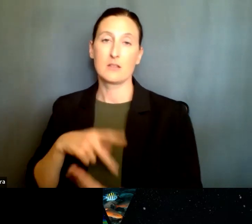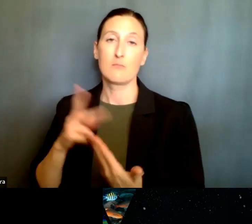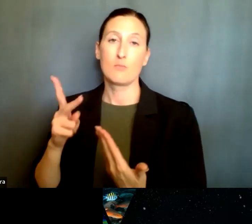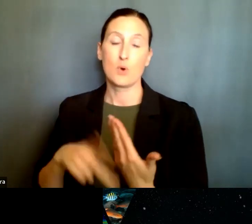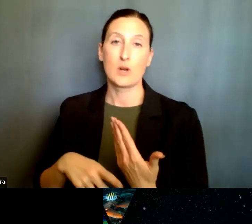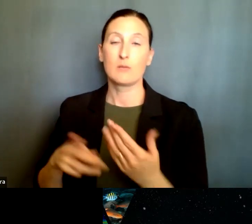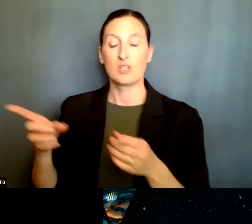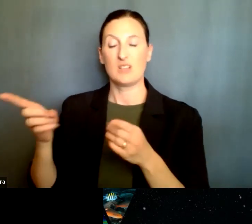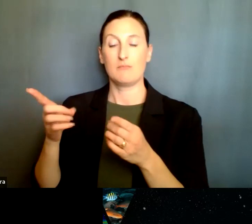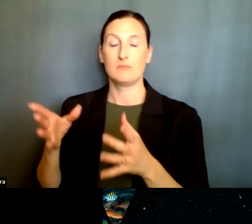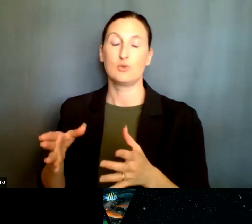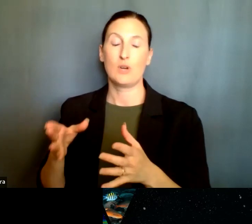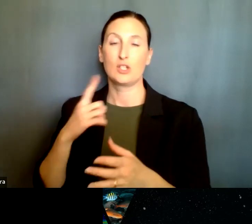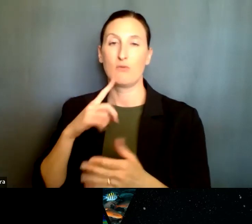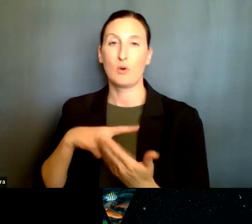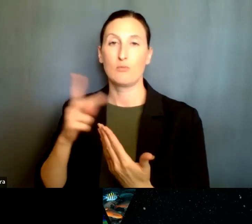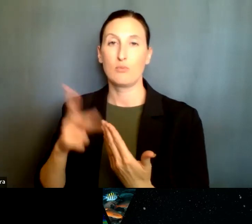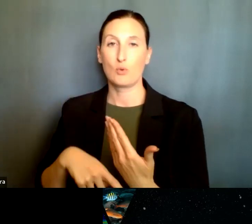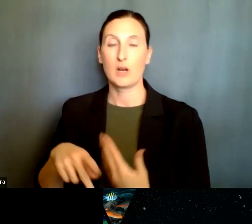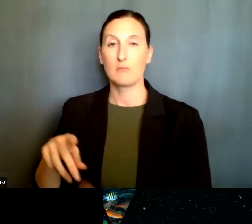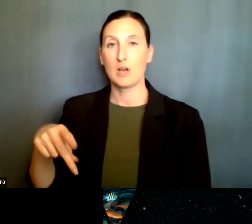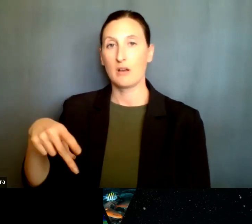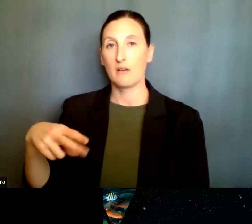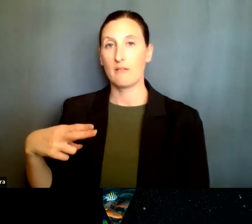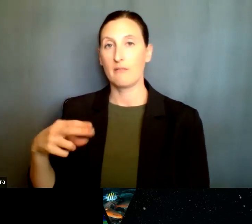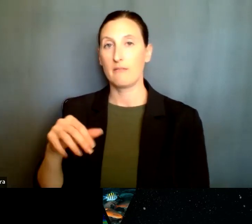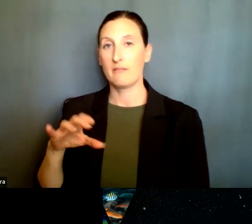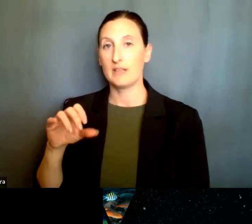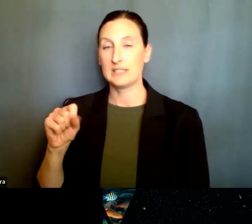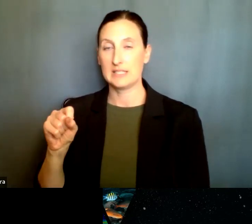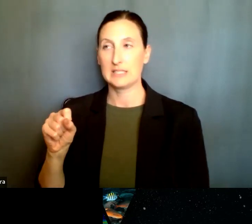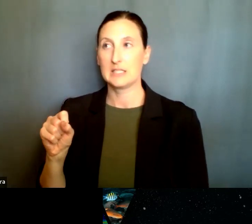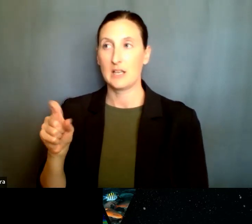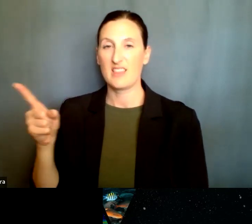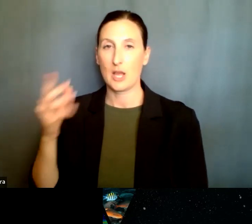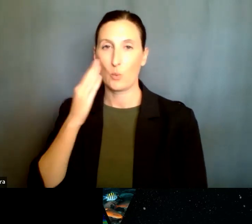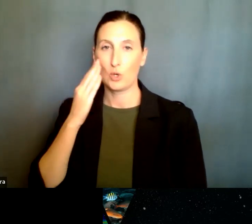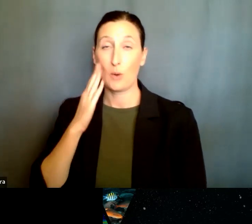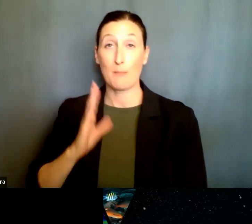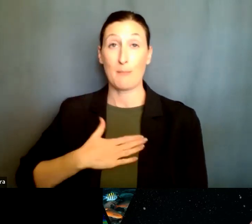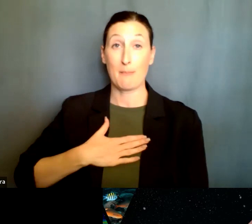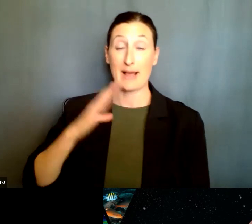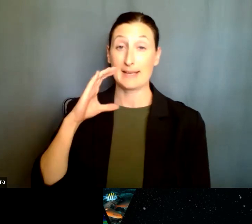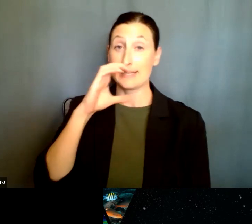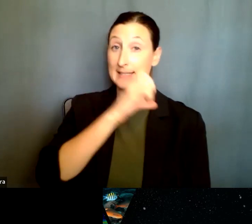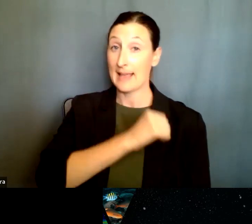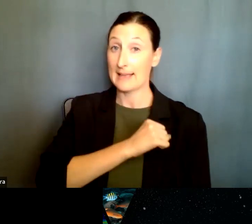My guess is that the money is really supposed to go to individuals and not to centers,